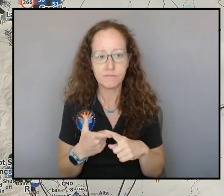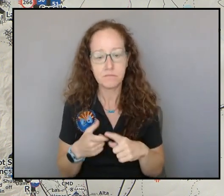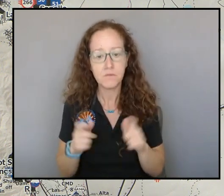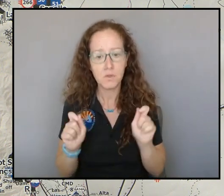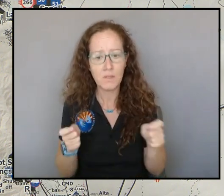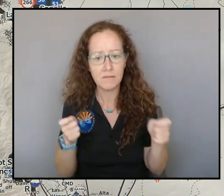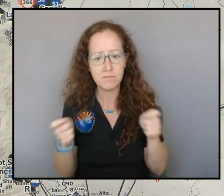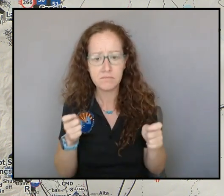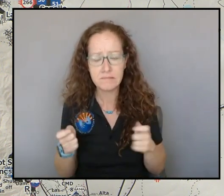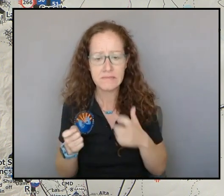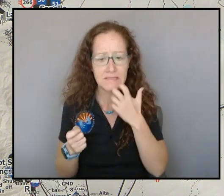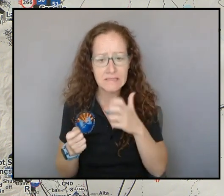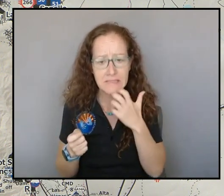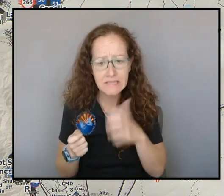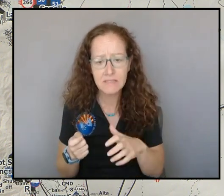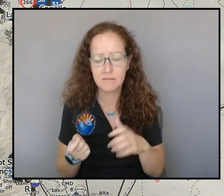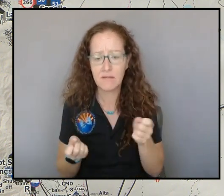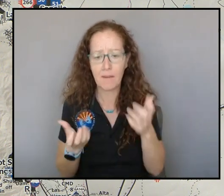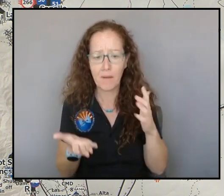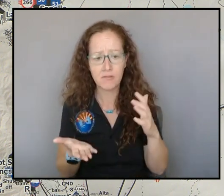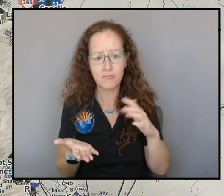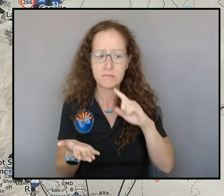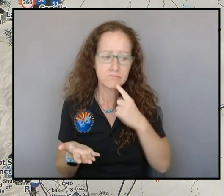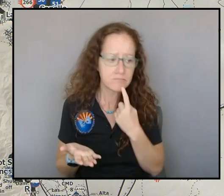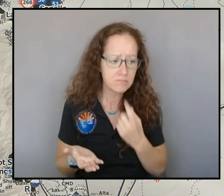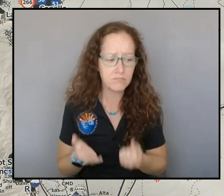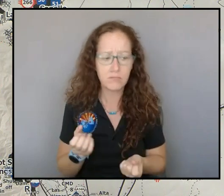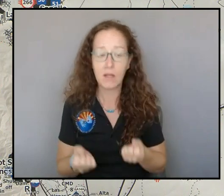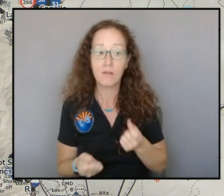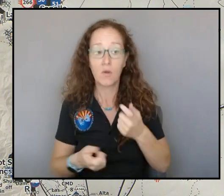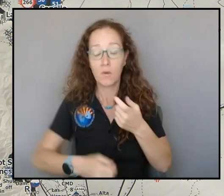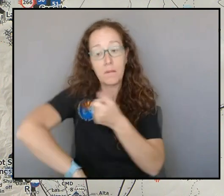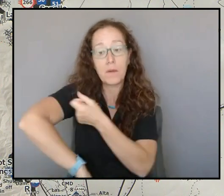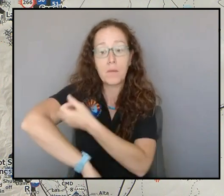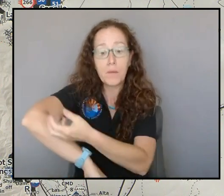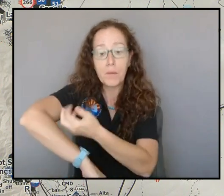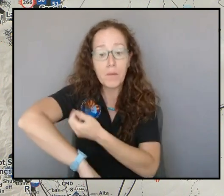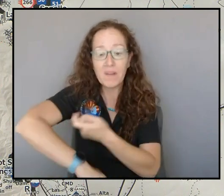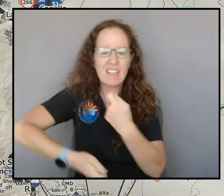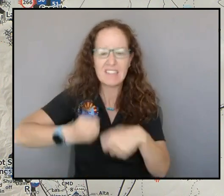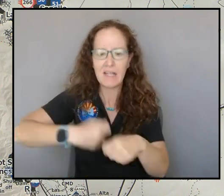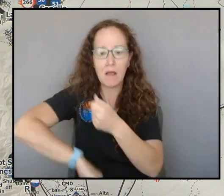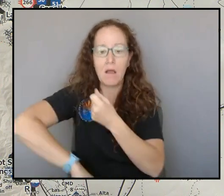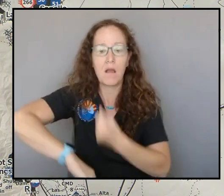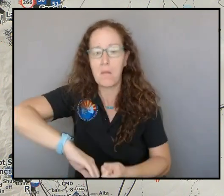would be coming up to our lines. And so it gives us better options for holding. It's not just making a head run to